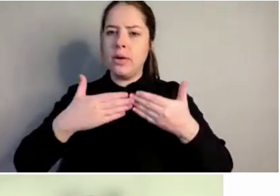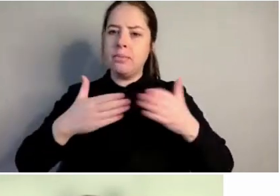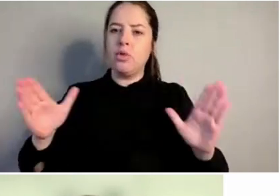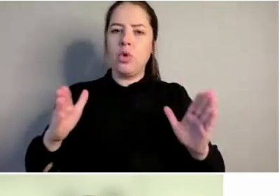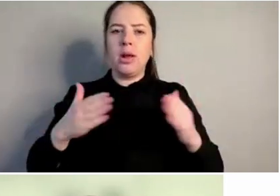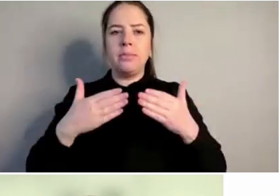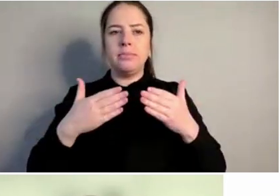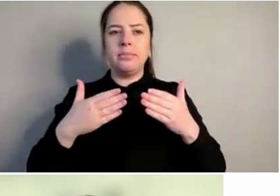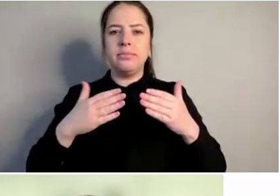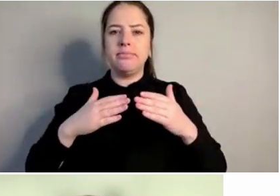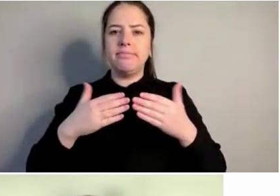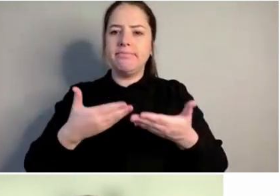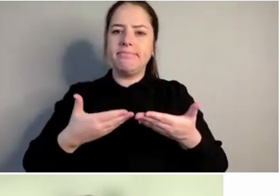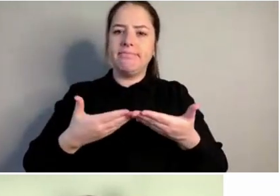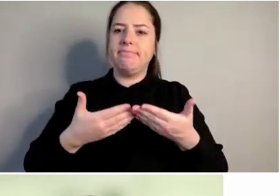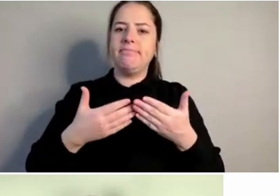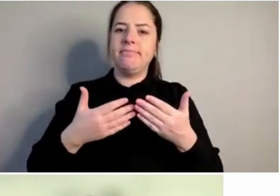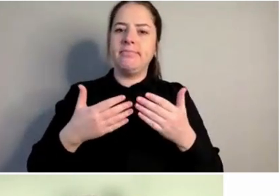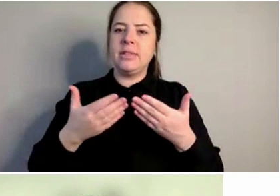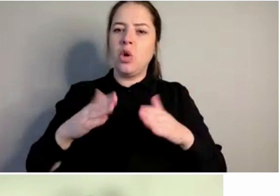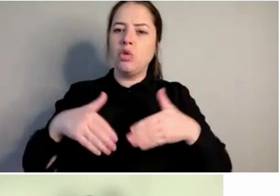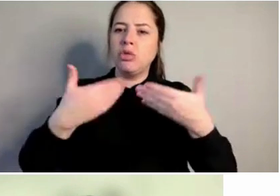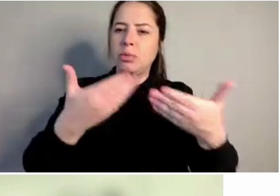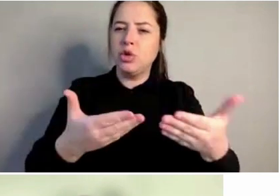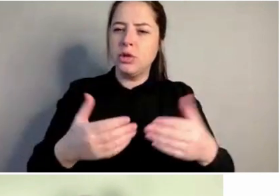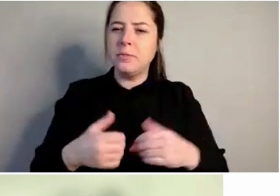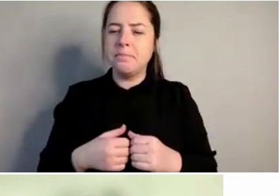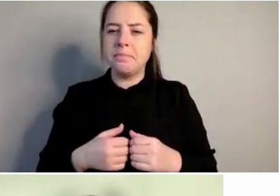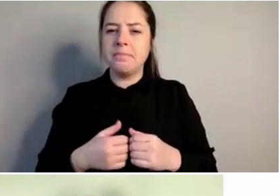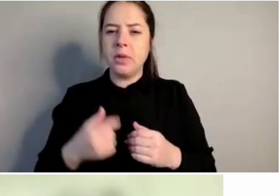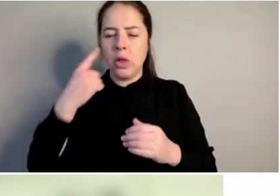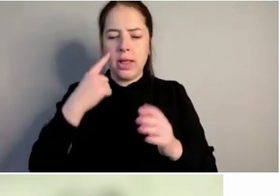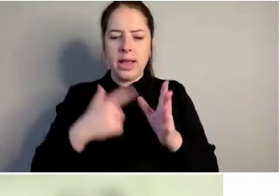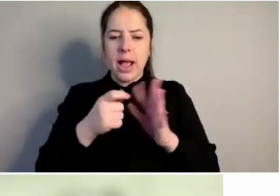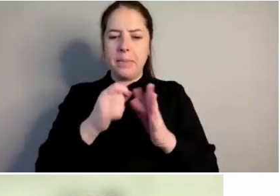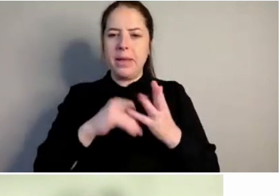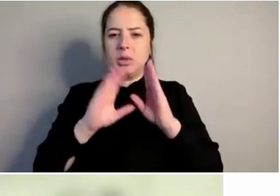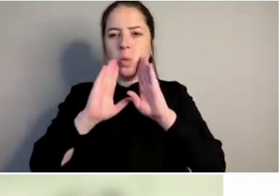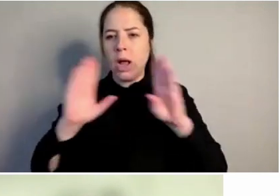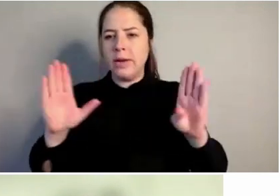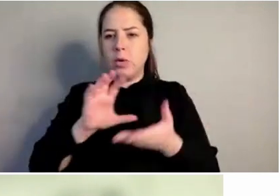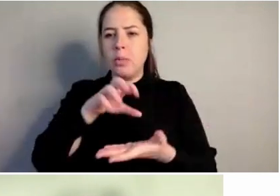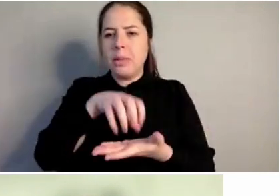And I think the APS is a wonderful, wonderful place to be able to do that. I hope on the call,